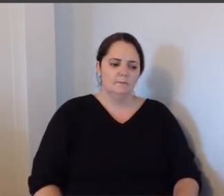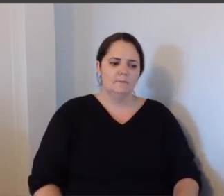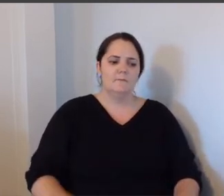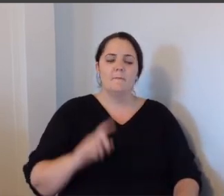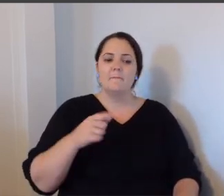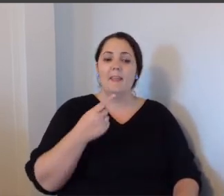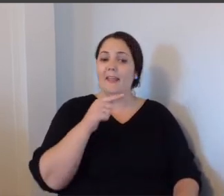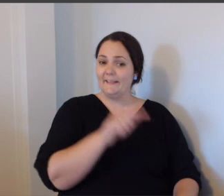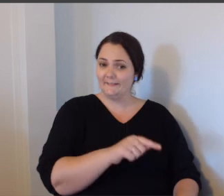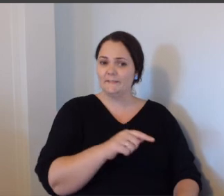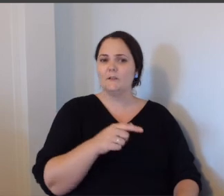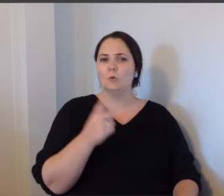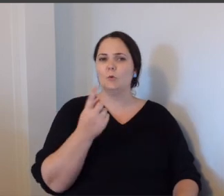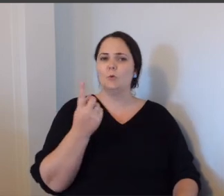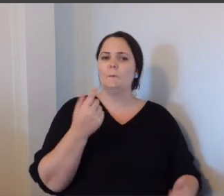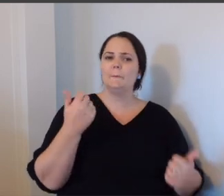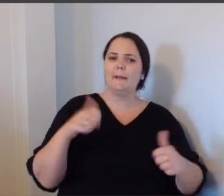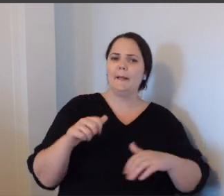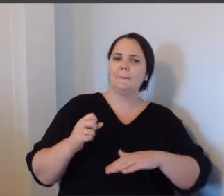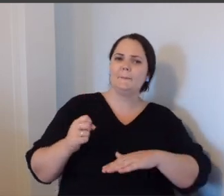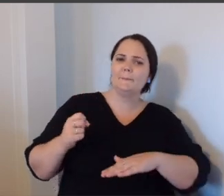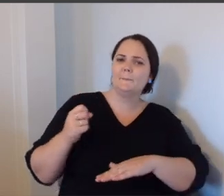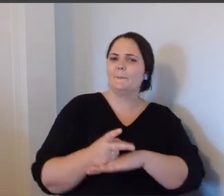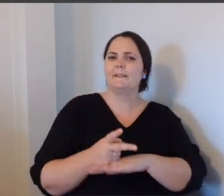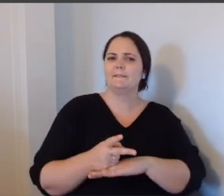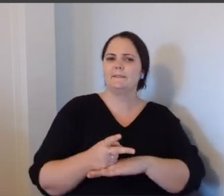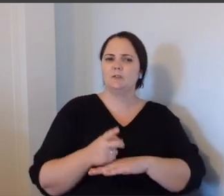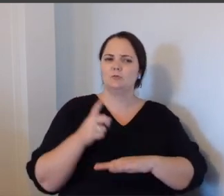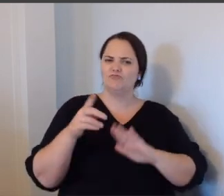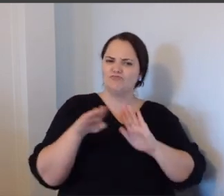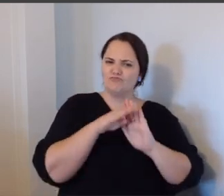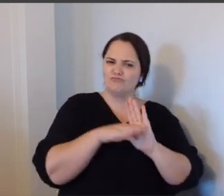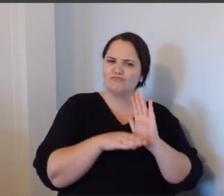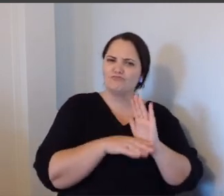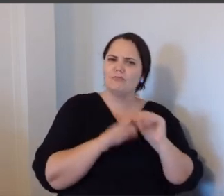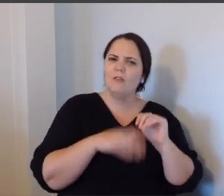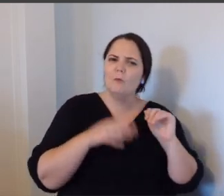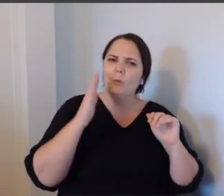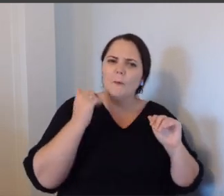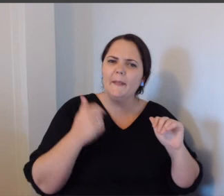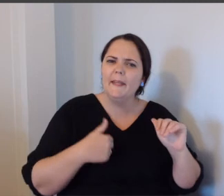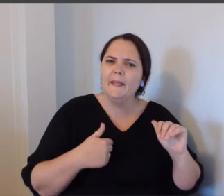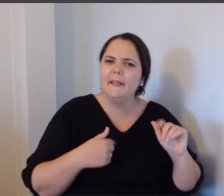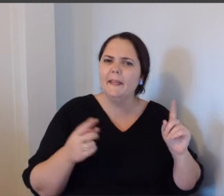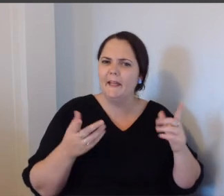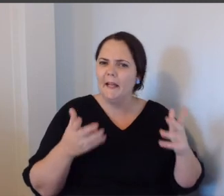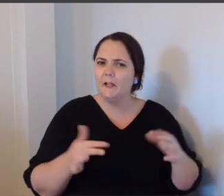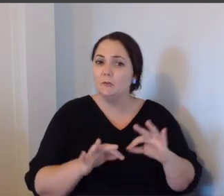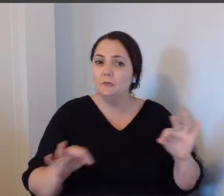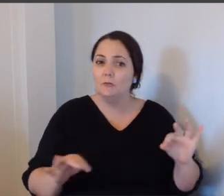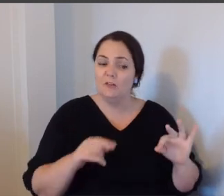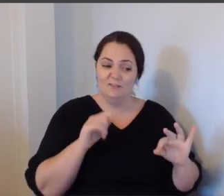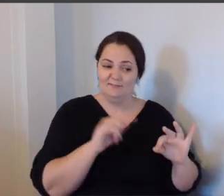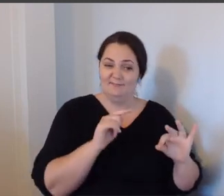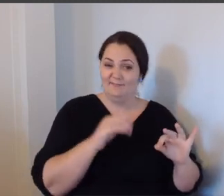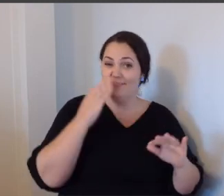education, they were expected to be both beautiful and desirable and in her own memoirs, Vigée Le Brun